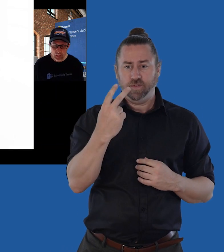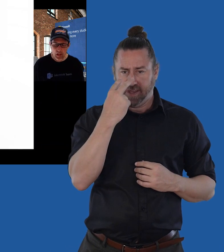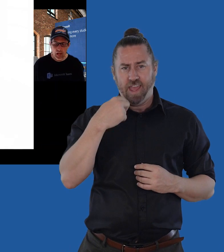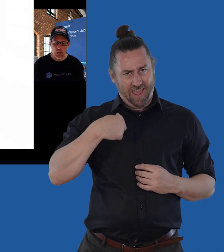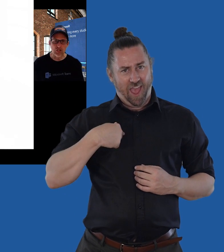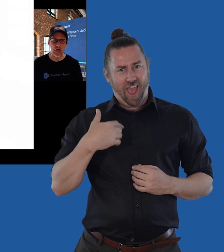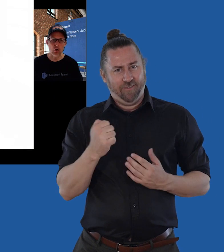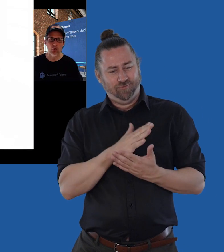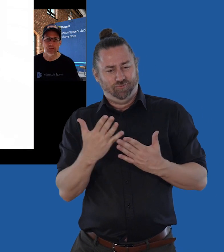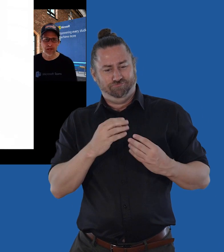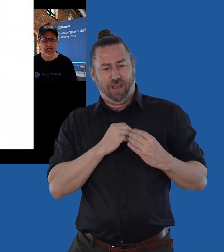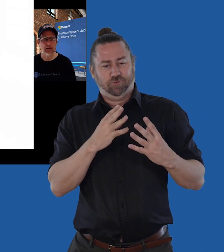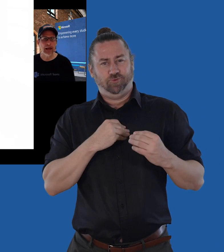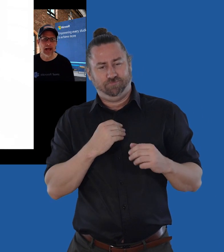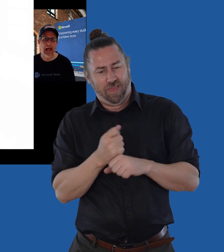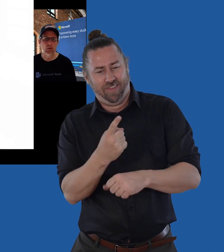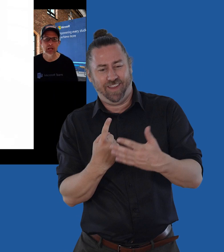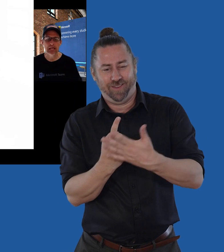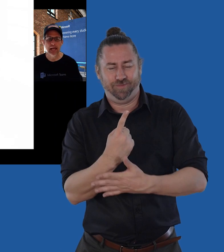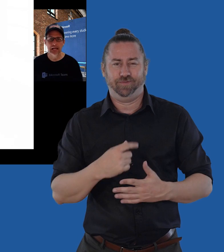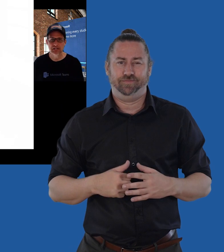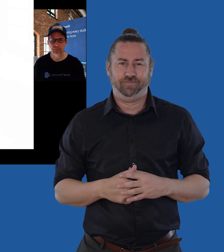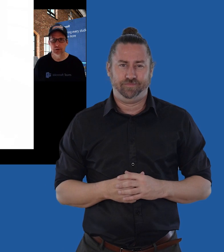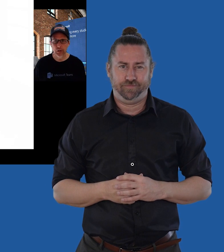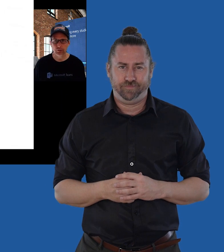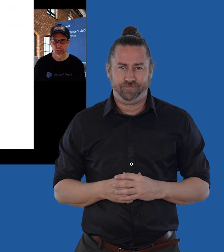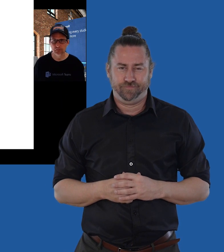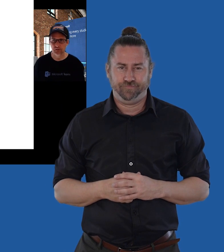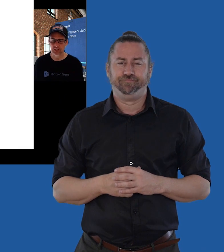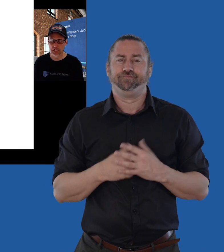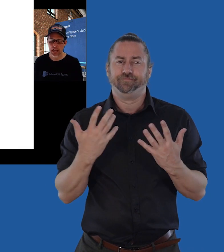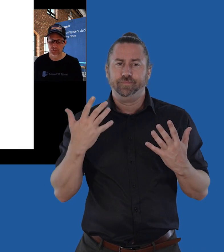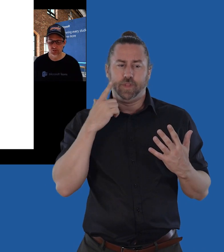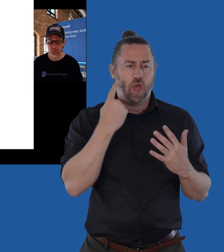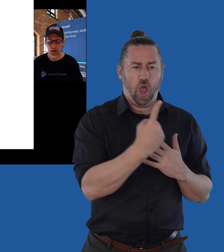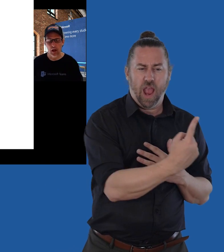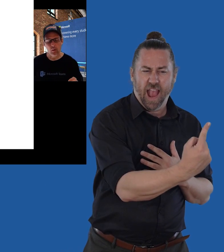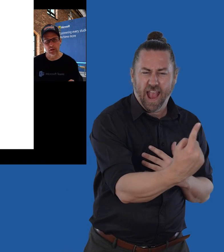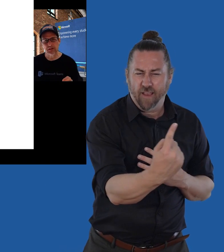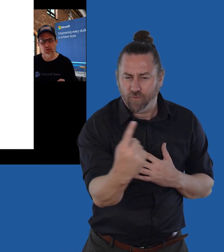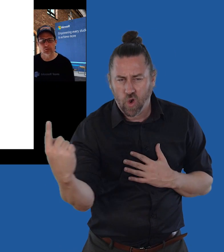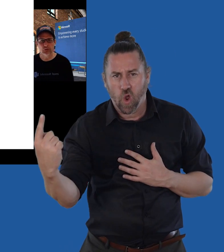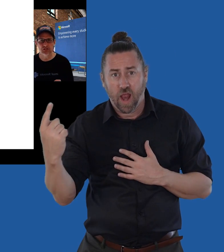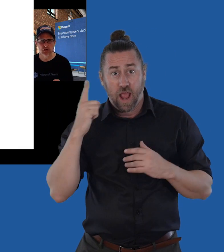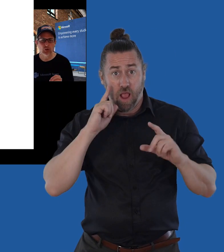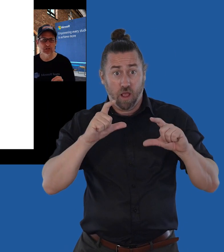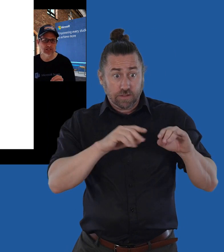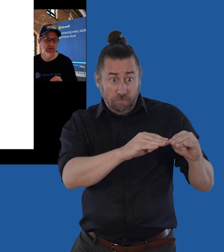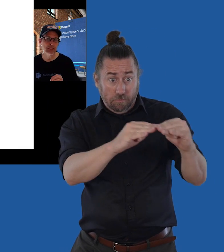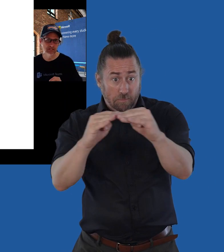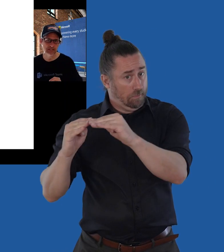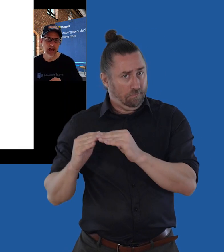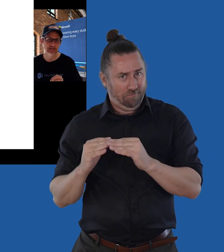So, thinking about how we engage every learner in a diverse classroom. I wanna take you through, and show you some of these stats,